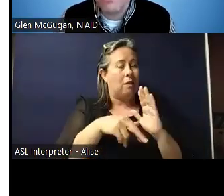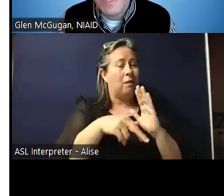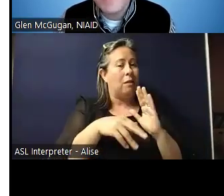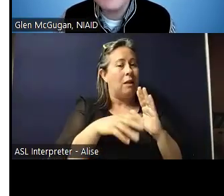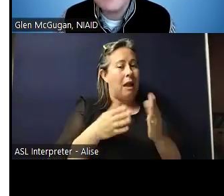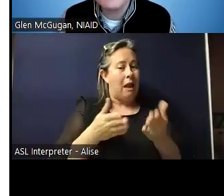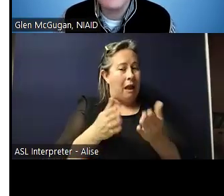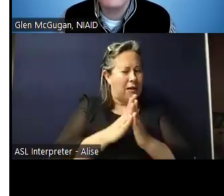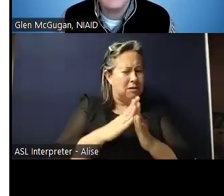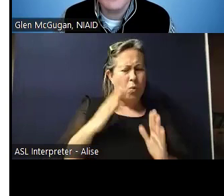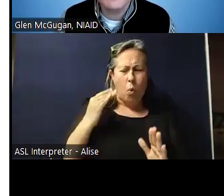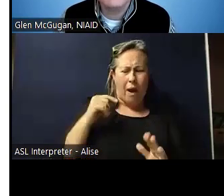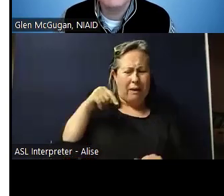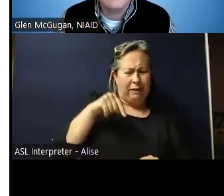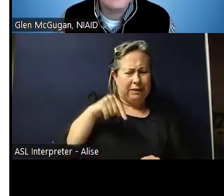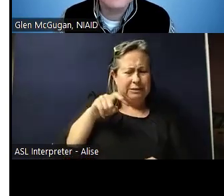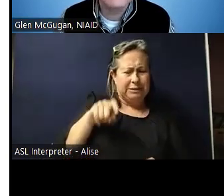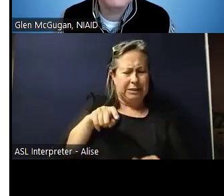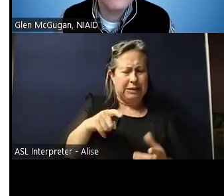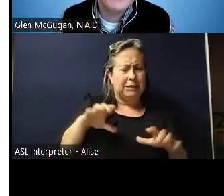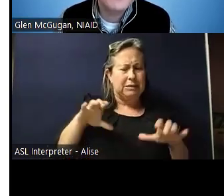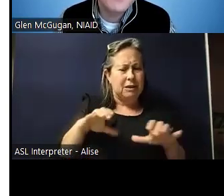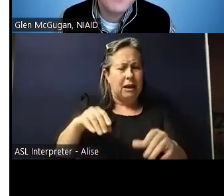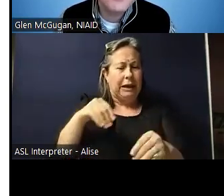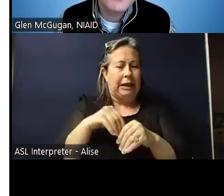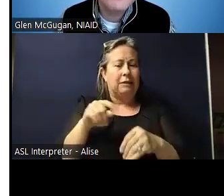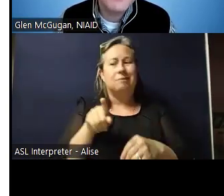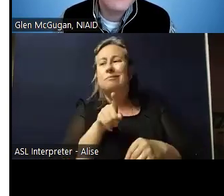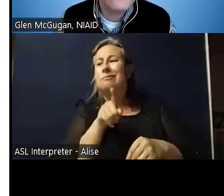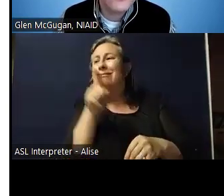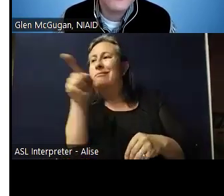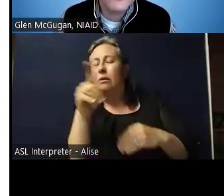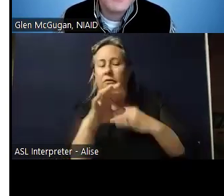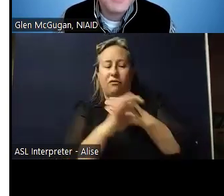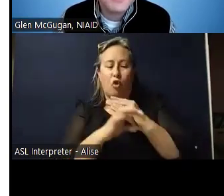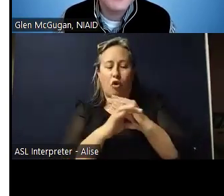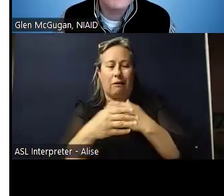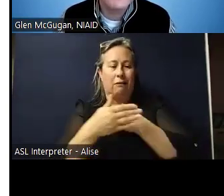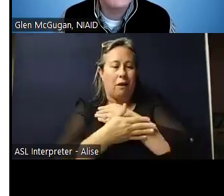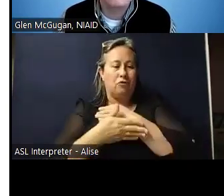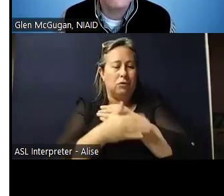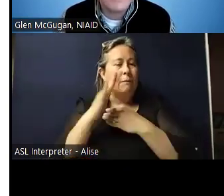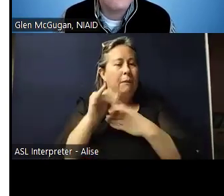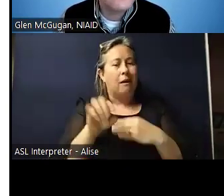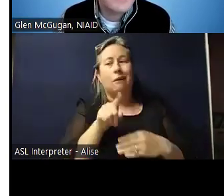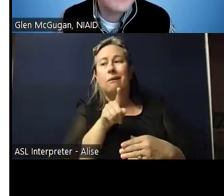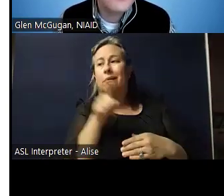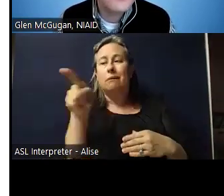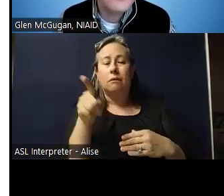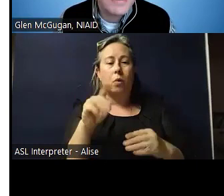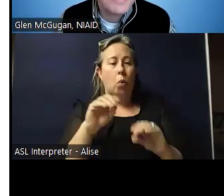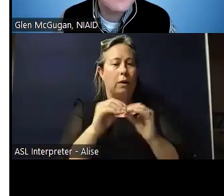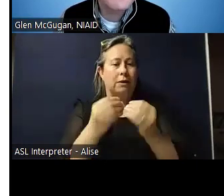why does this need to be done in a foreign country, by a foreign organization rather than here in the US?